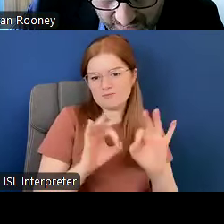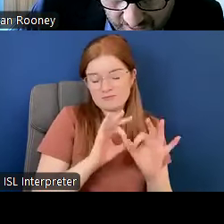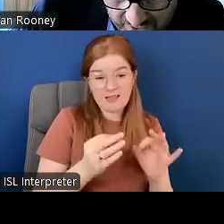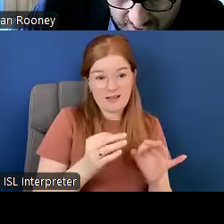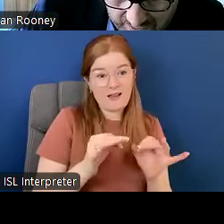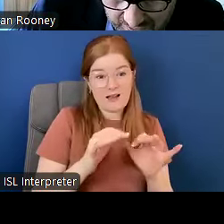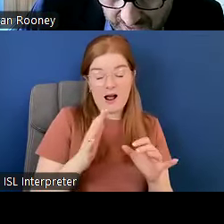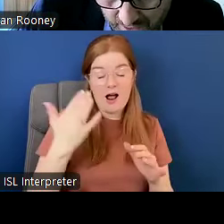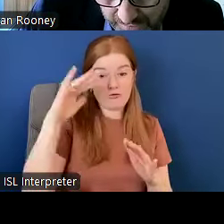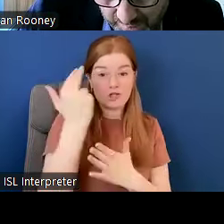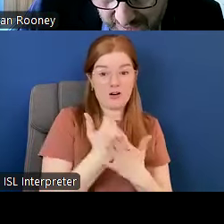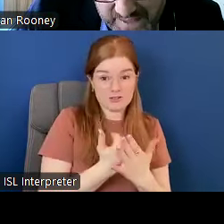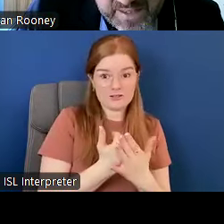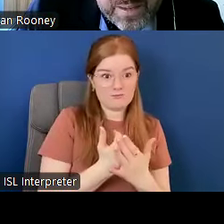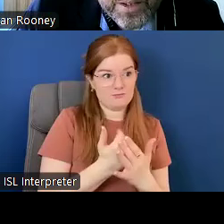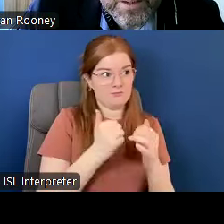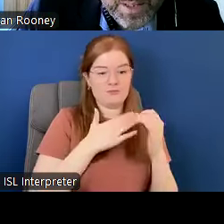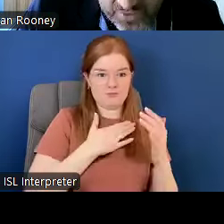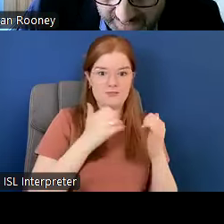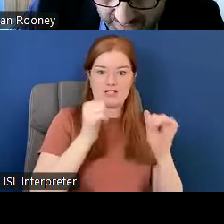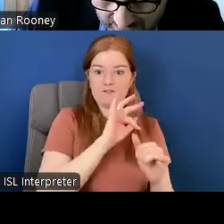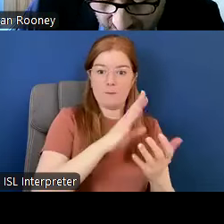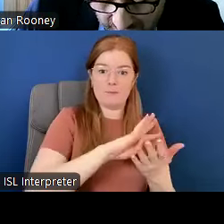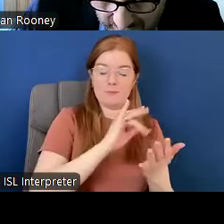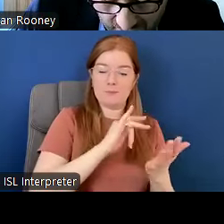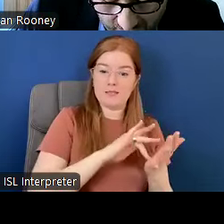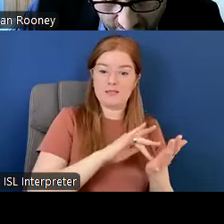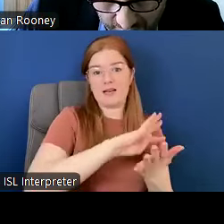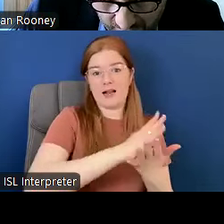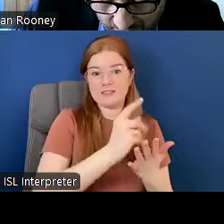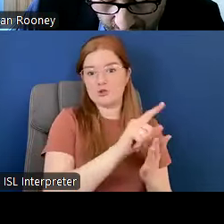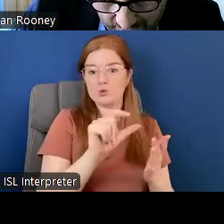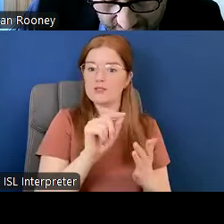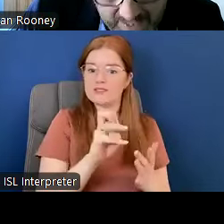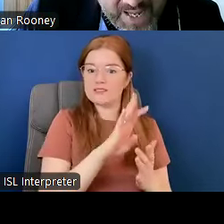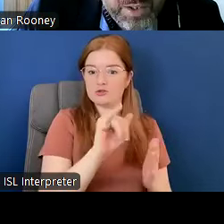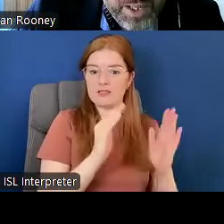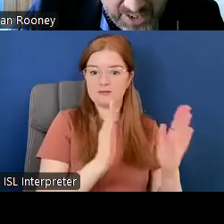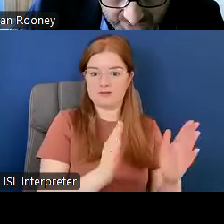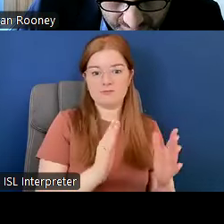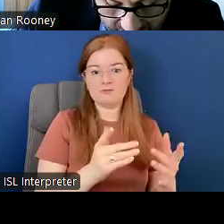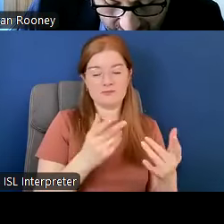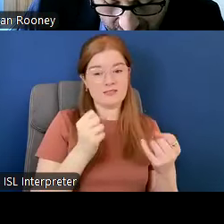of Irish artists from the mid 19th to the mid 20th centuries and had ancient pagan